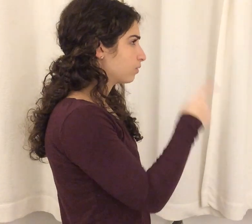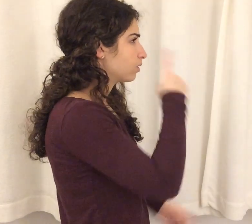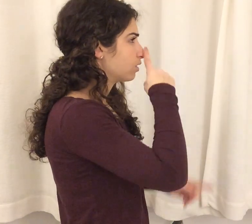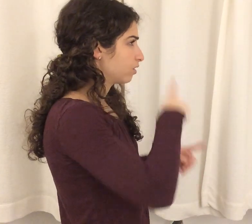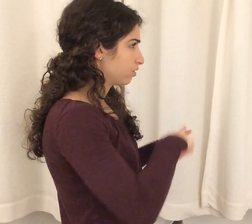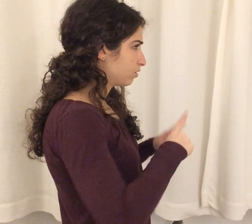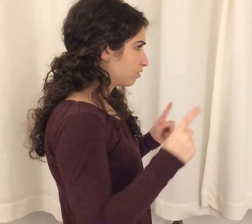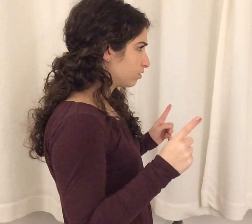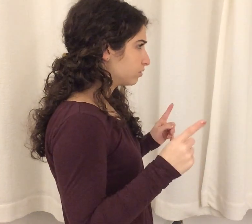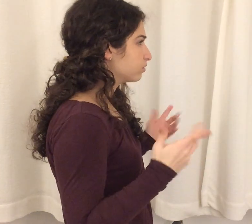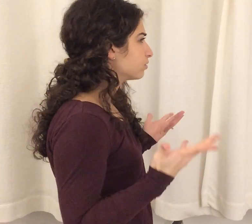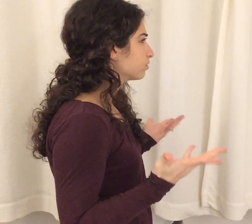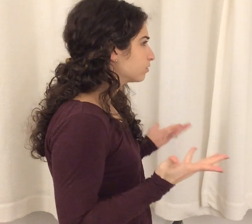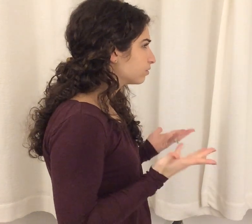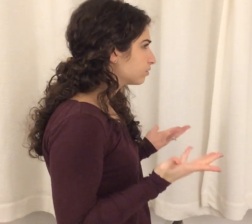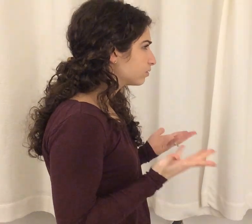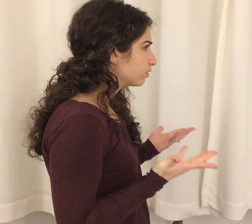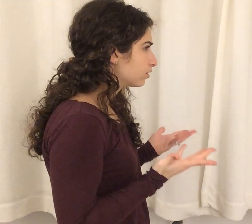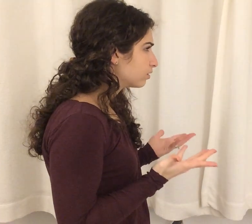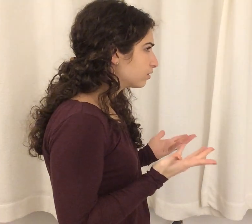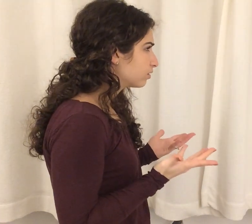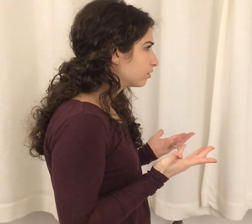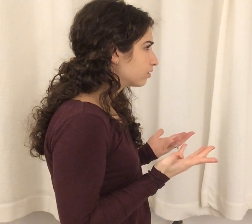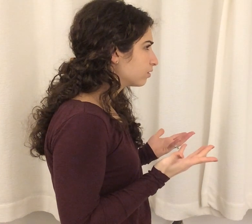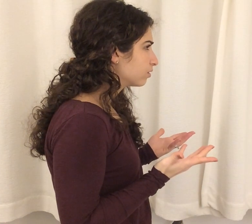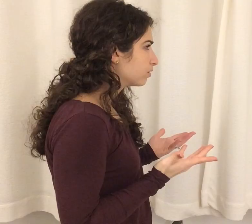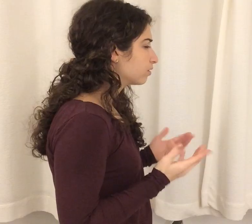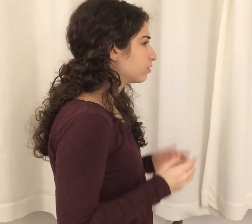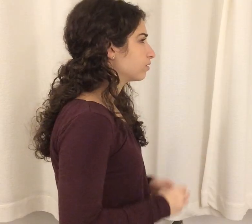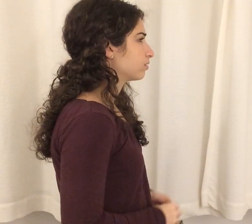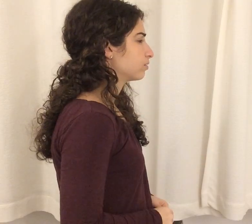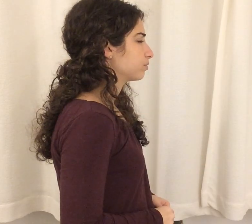You allergic what